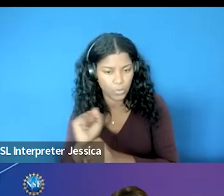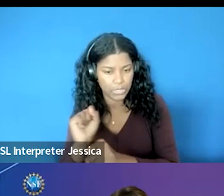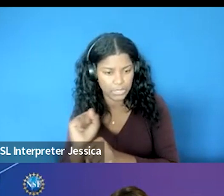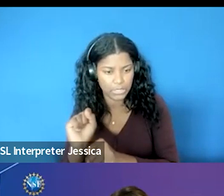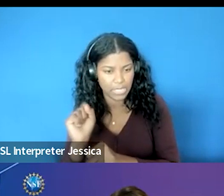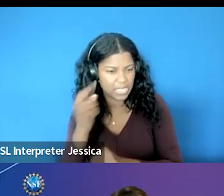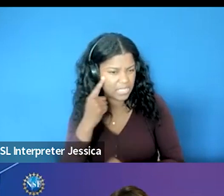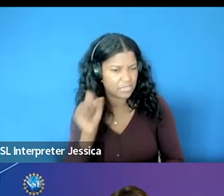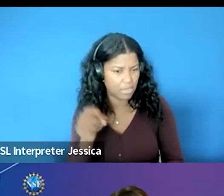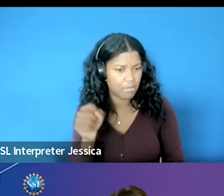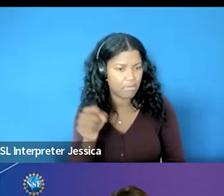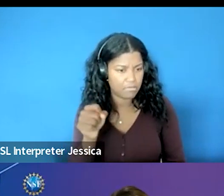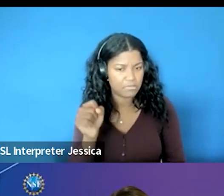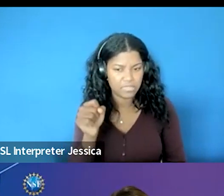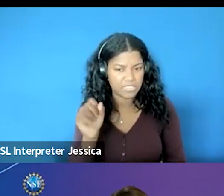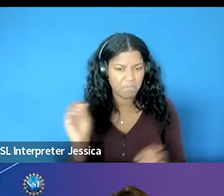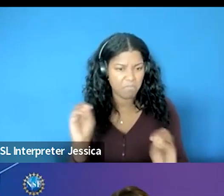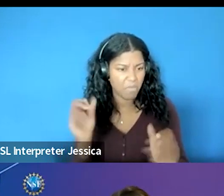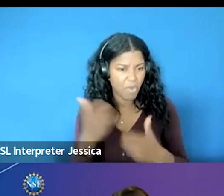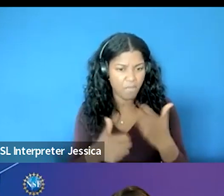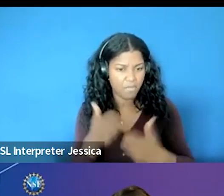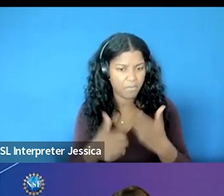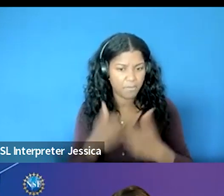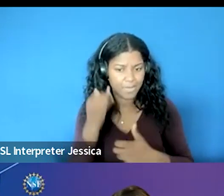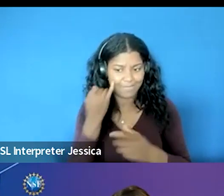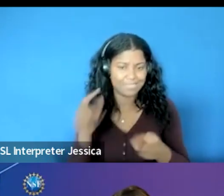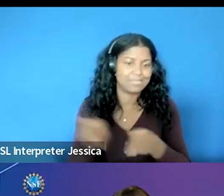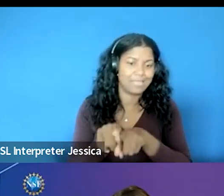I don't think there's a problem with it being the same individual. Samantha Hunter: That's correct.